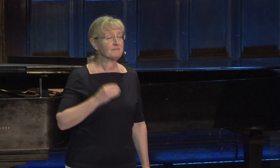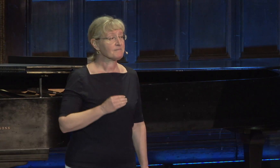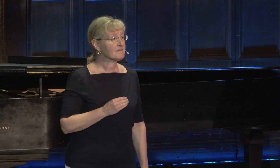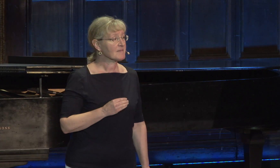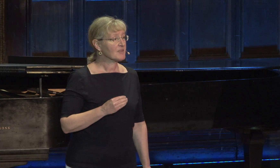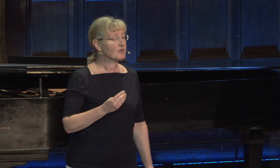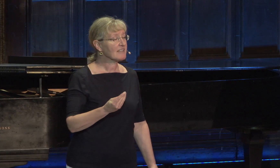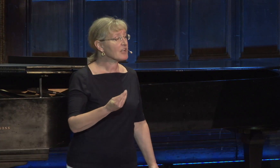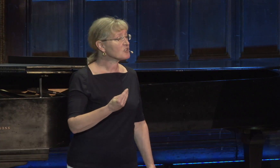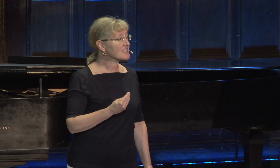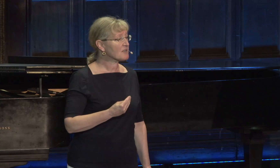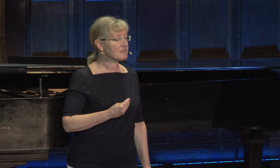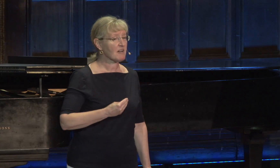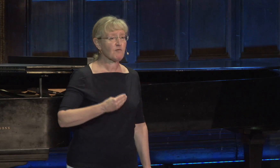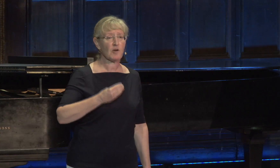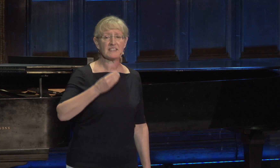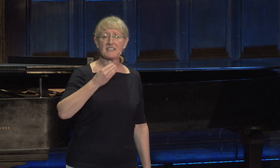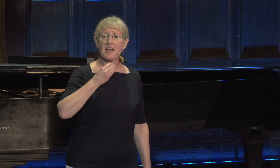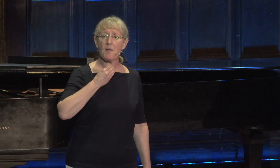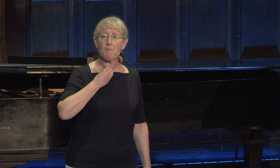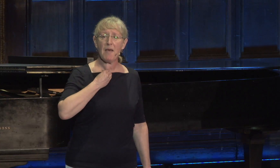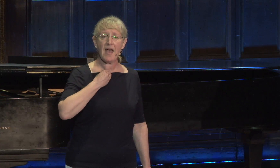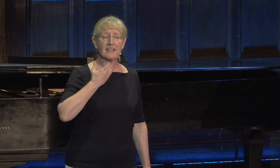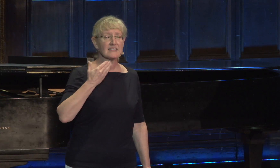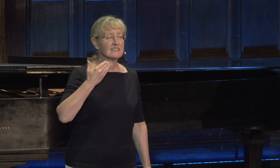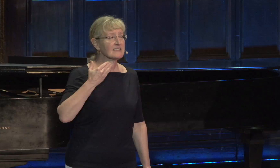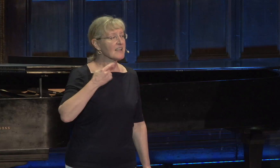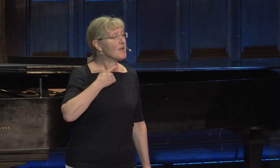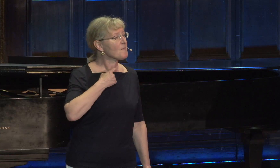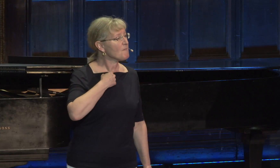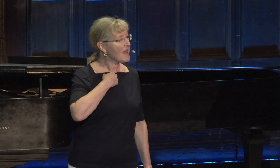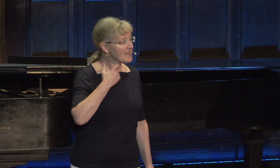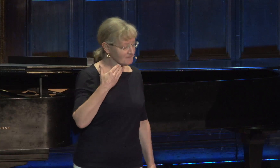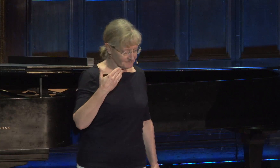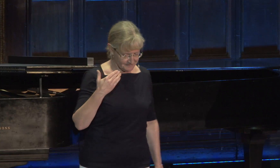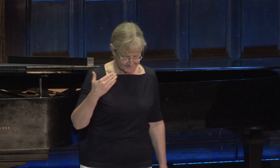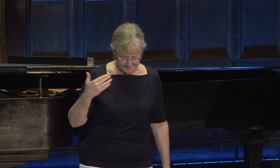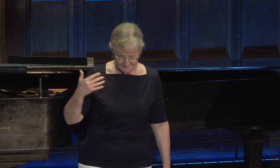You can even understand it without voice: (voiceless) Bat. Pat.